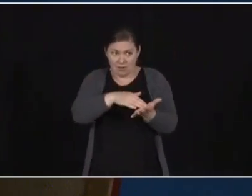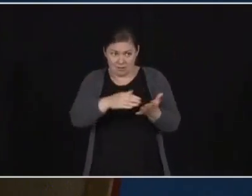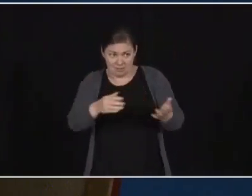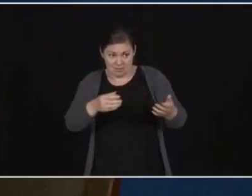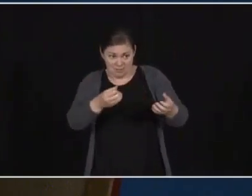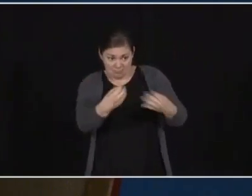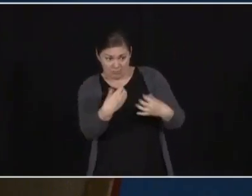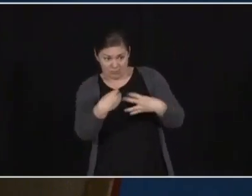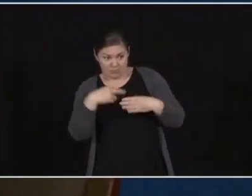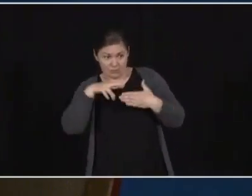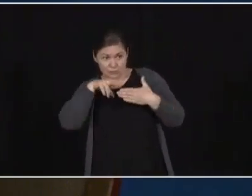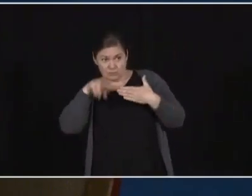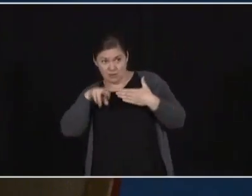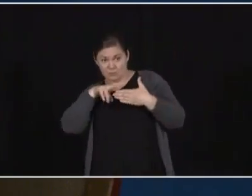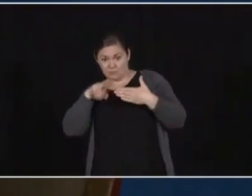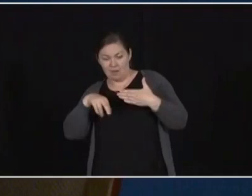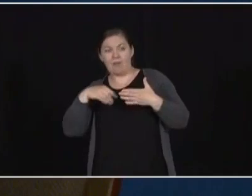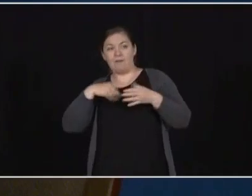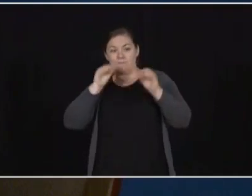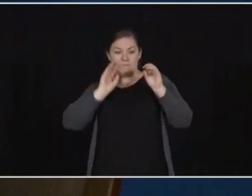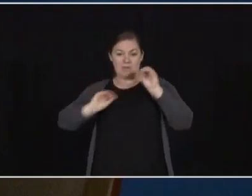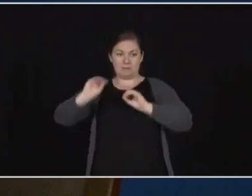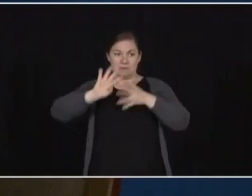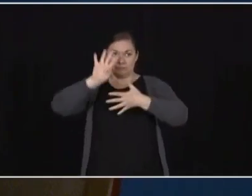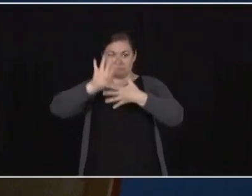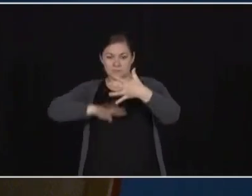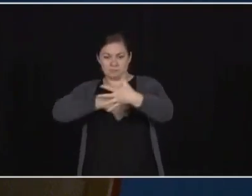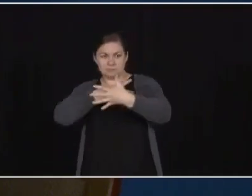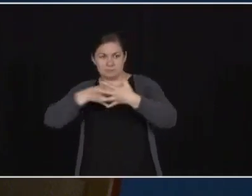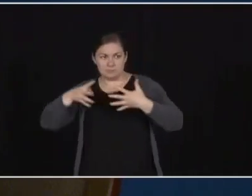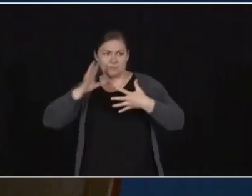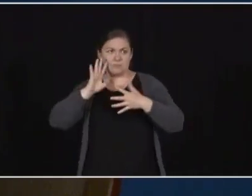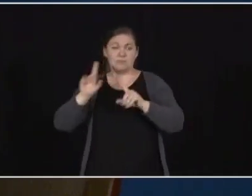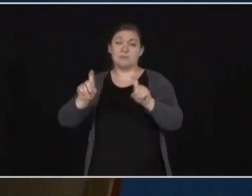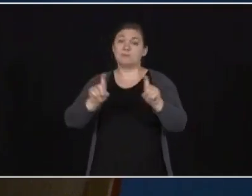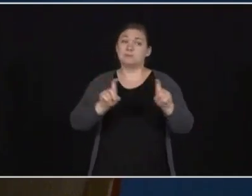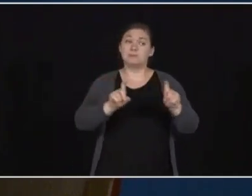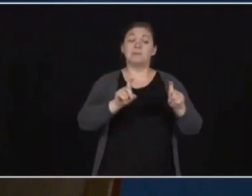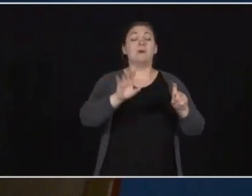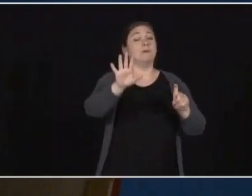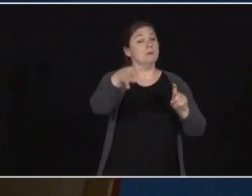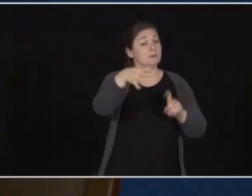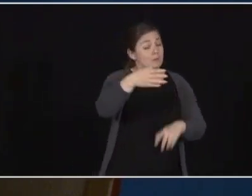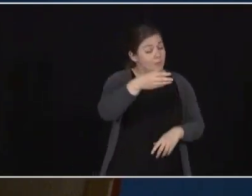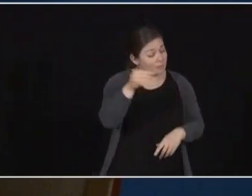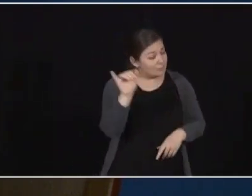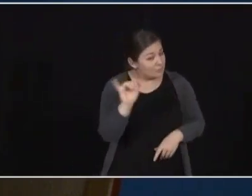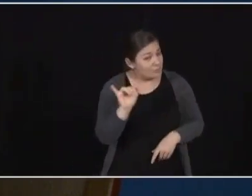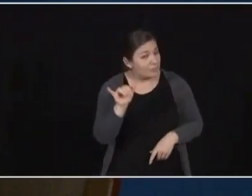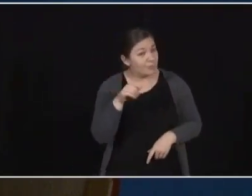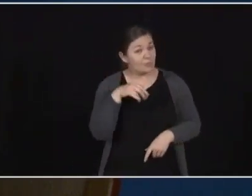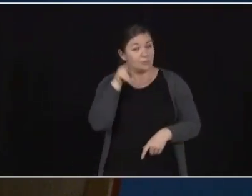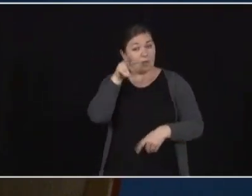all of the different groups that we would like to get to. Not all of them by the way would represent that will necessarily test all